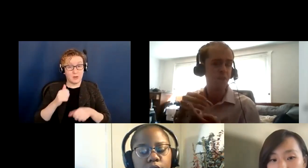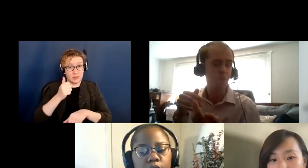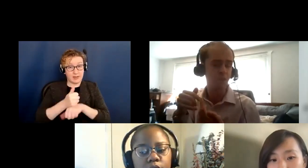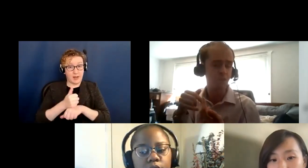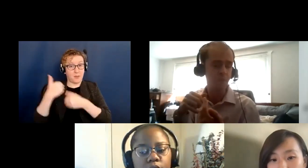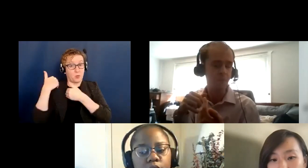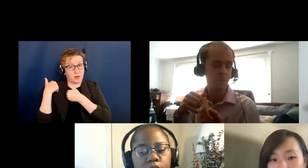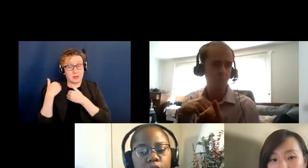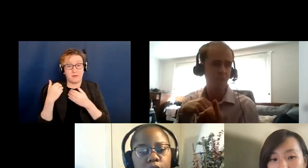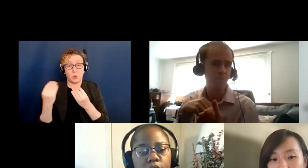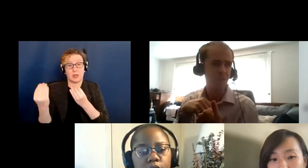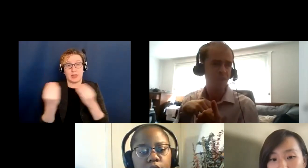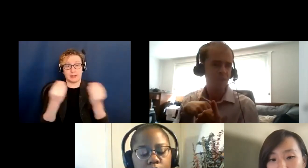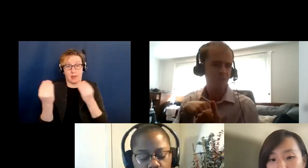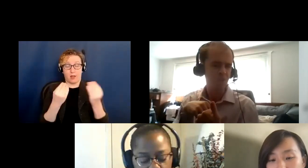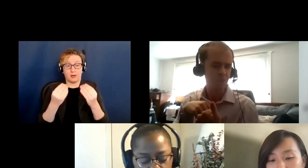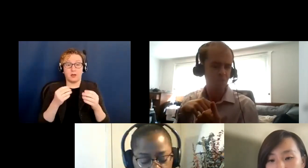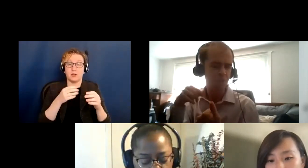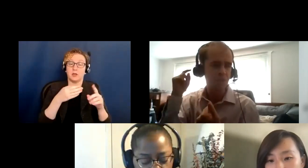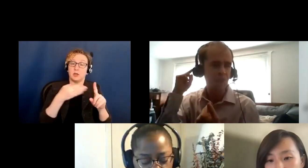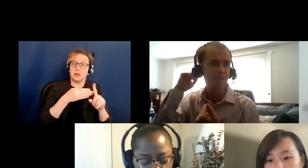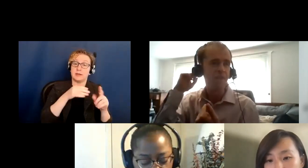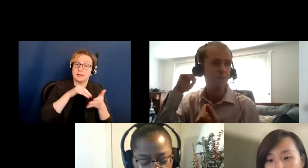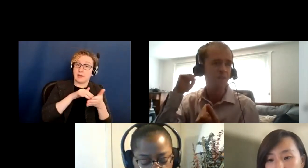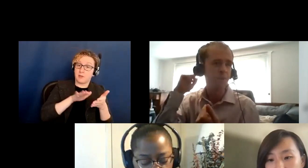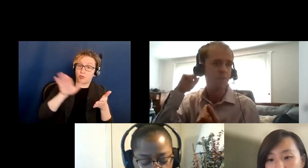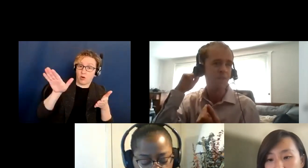It was not a full time position, but someone was assigned to wear that hat.